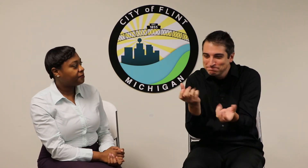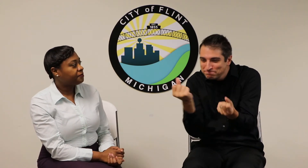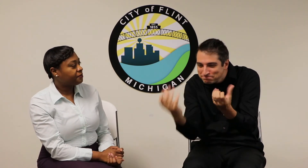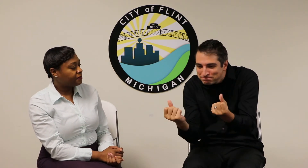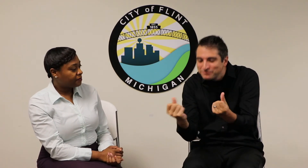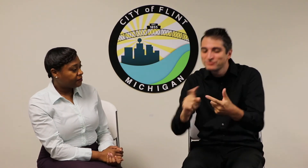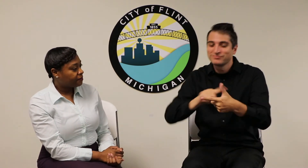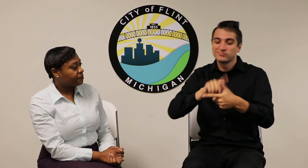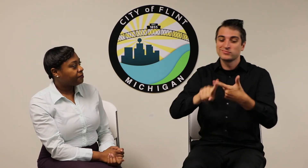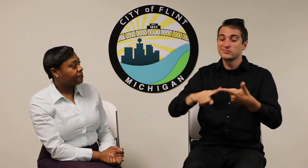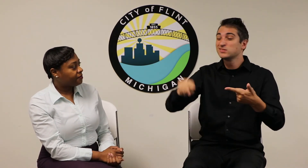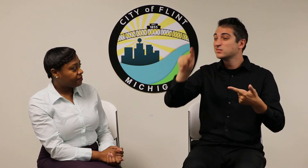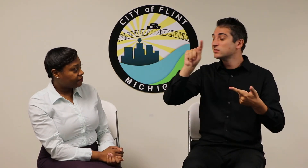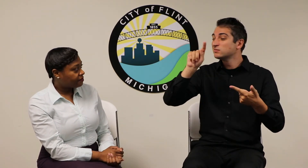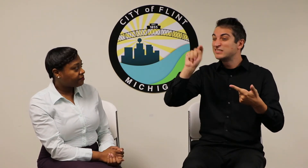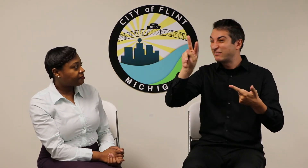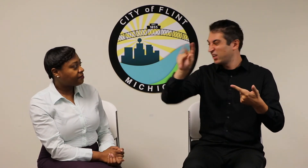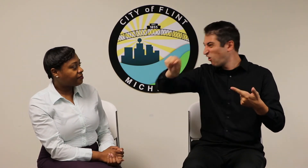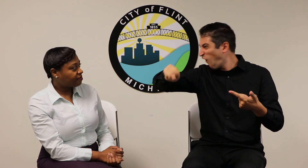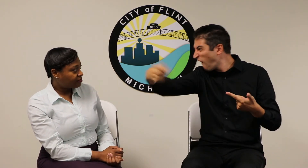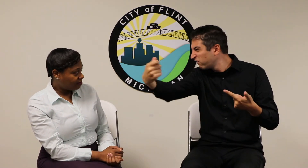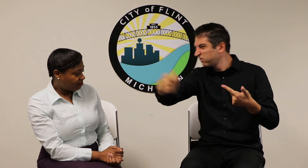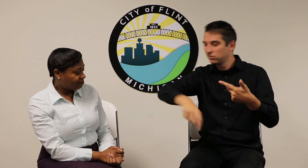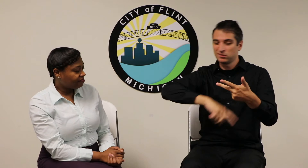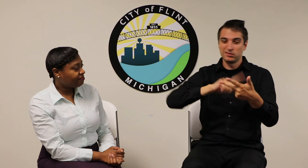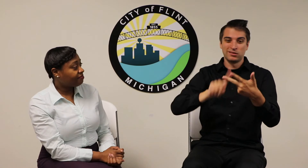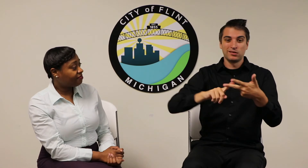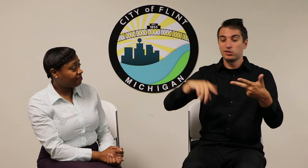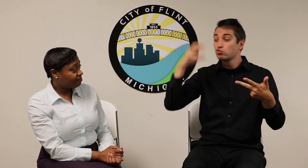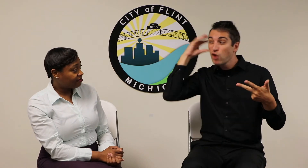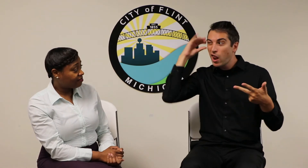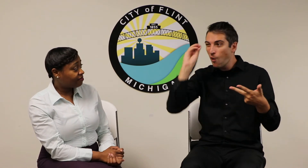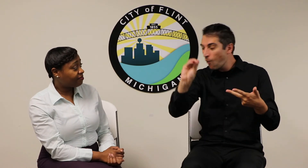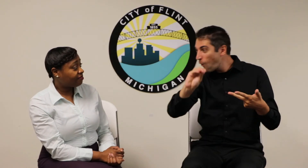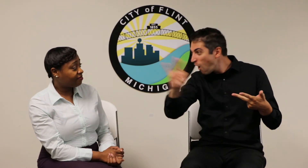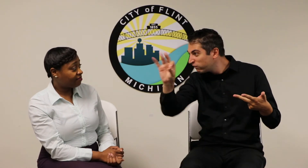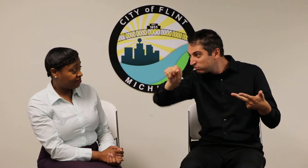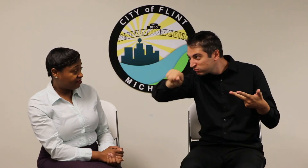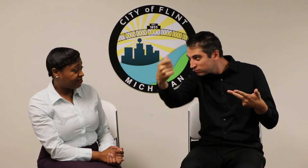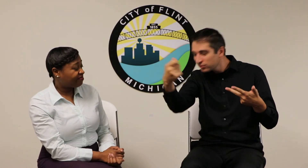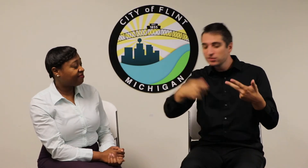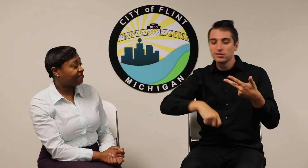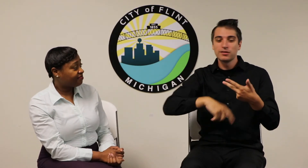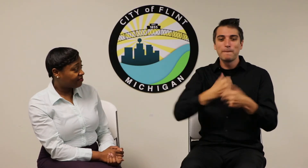your child, turn off the TV, turn off the radio, make sure you feed your child